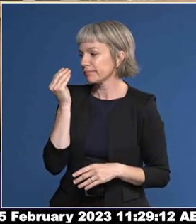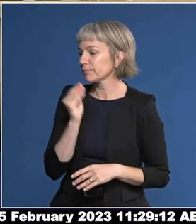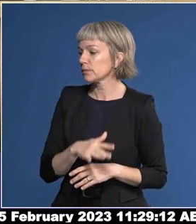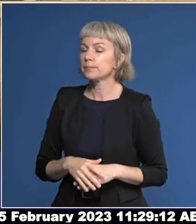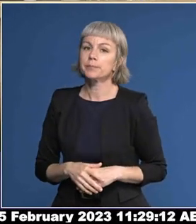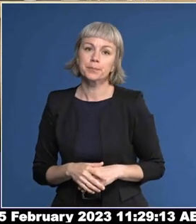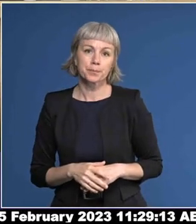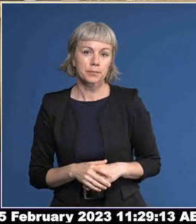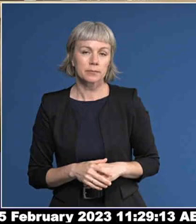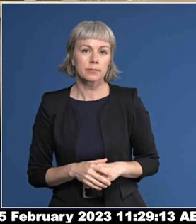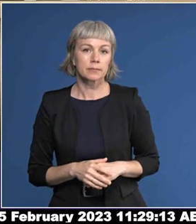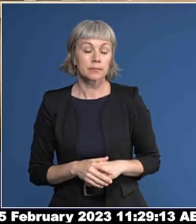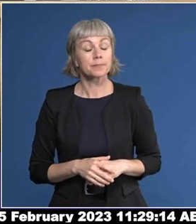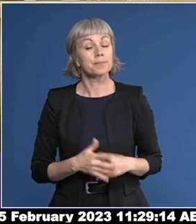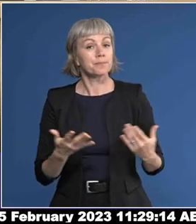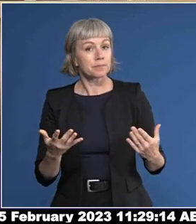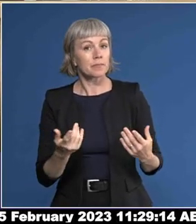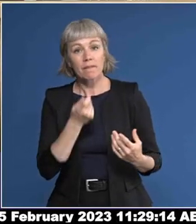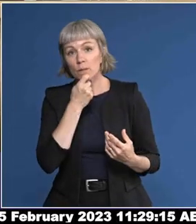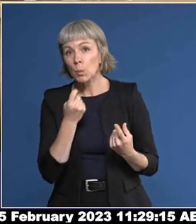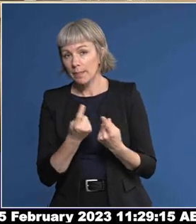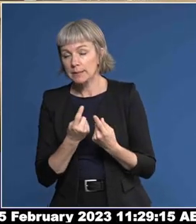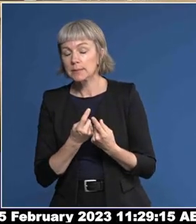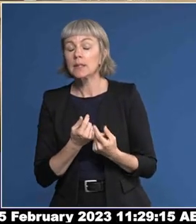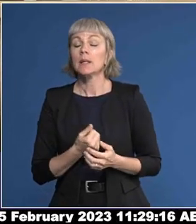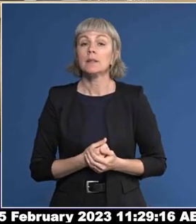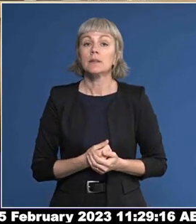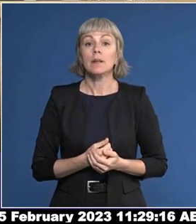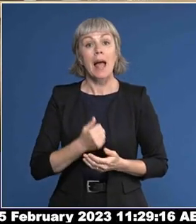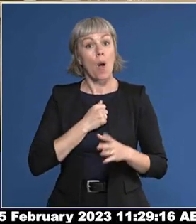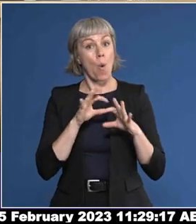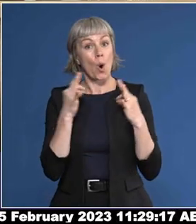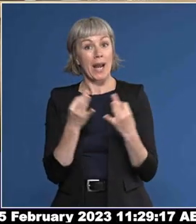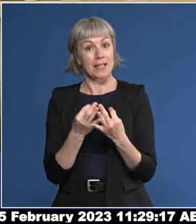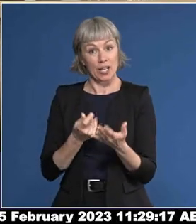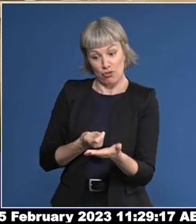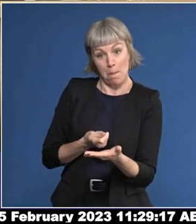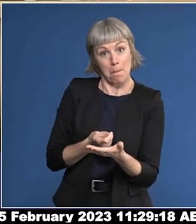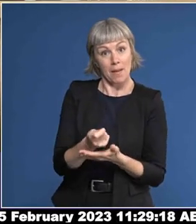So the organisation has always paid above award. But pay is not the only thing that makes someone stick with an organisation.